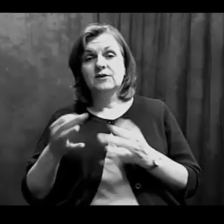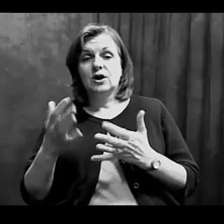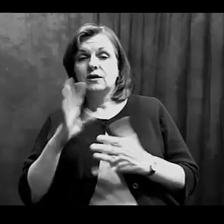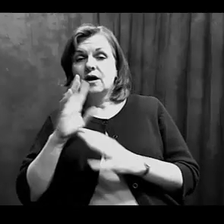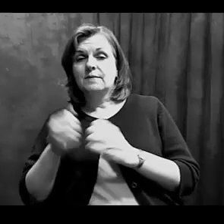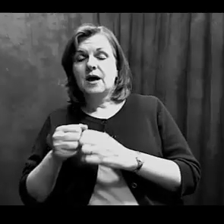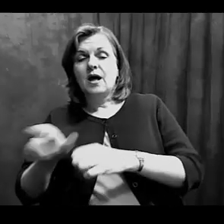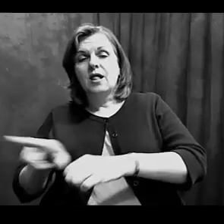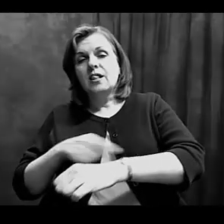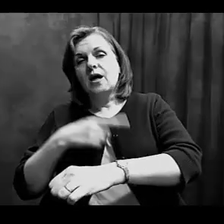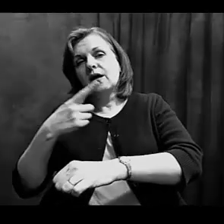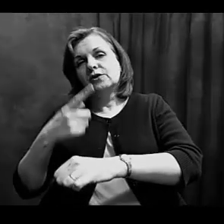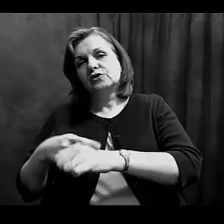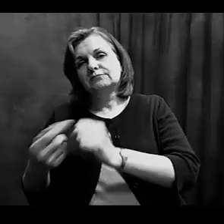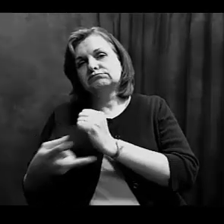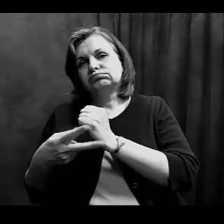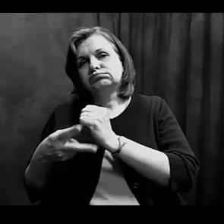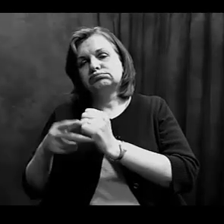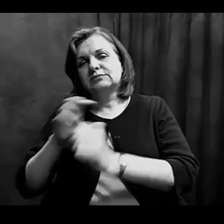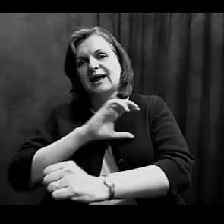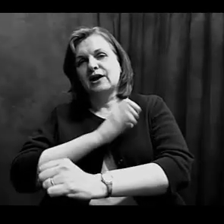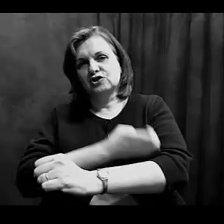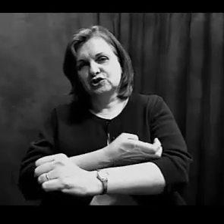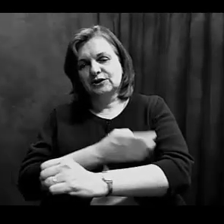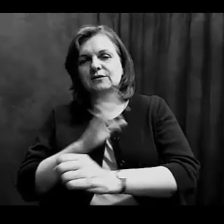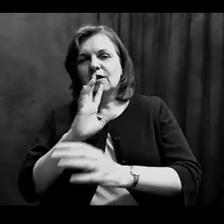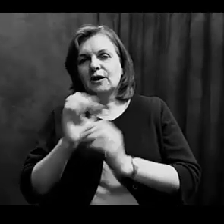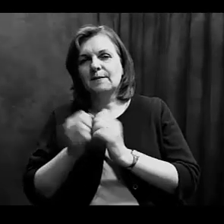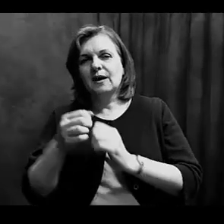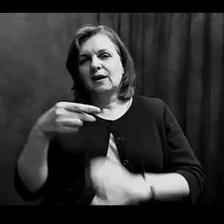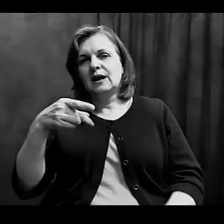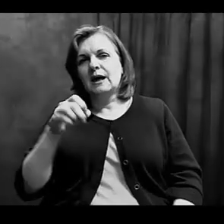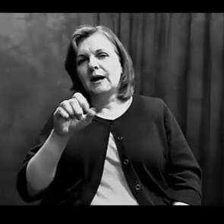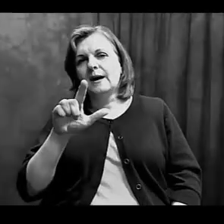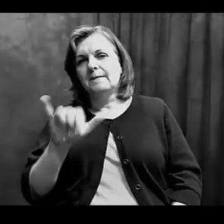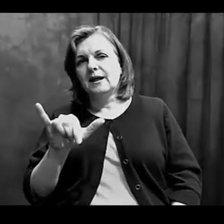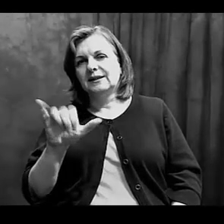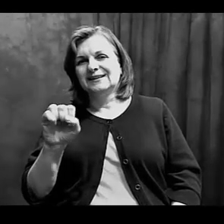if you want to talk about more long-term energy we have to talk about a polysaccharide